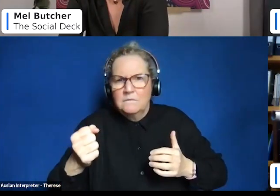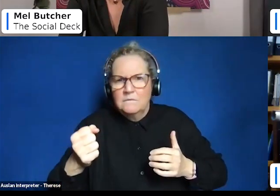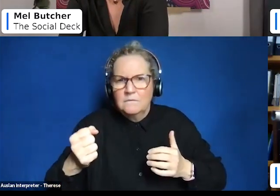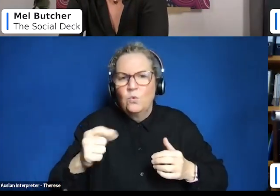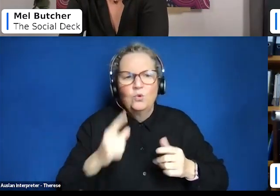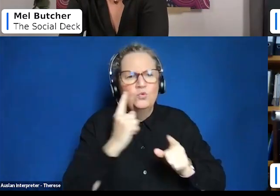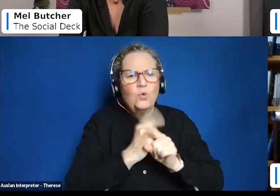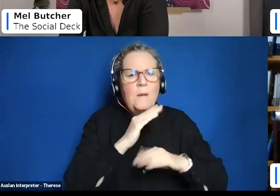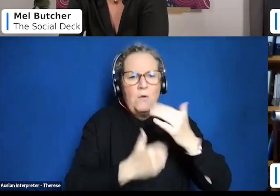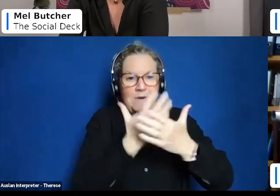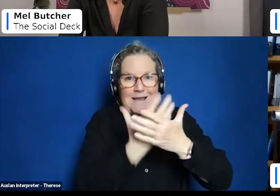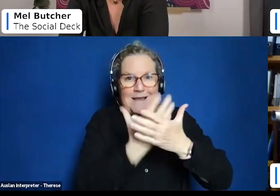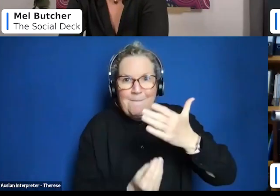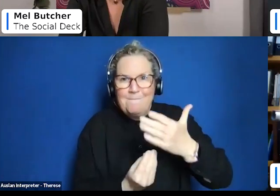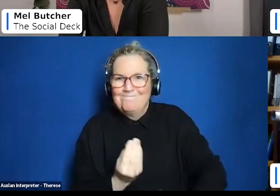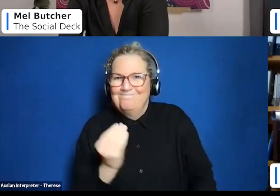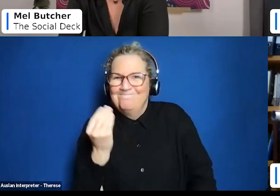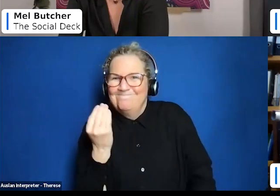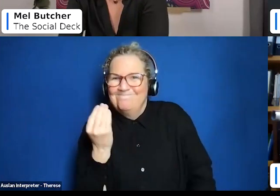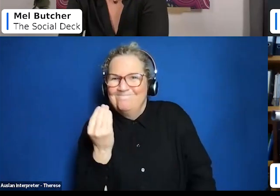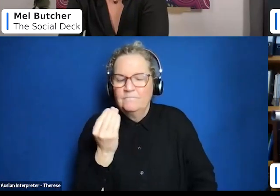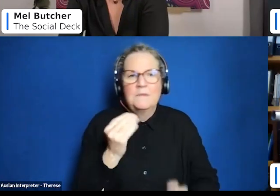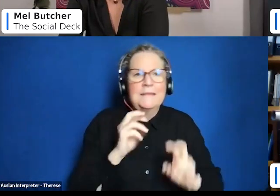and these are the issues and these are the concerns of the community.